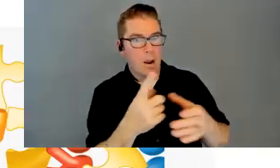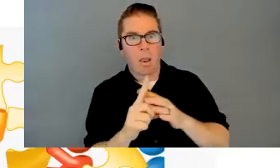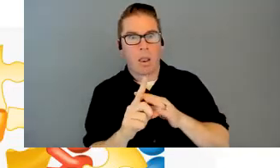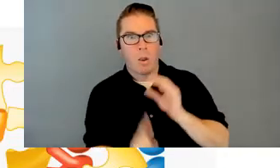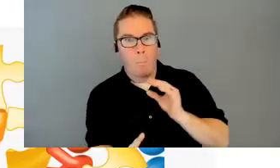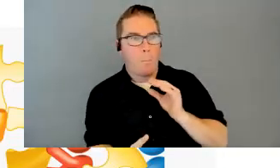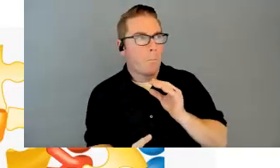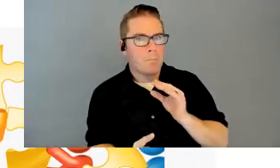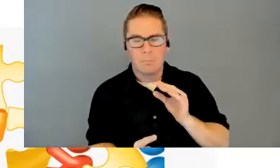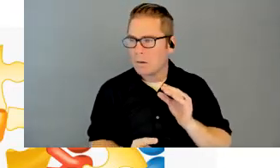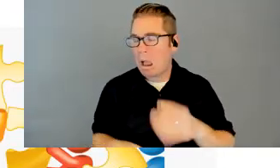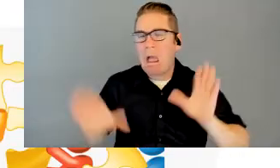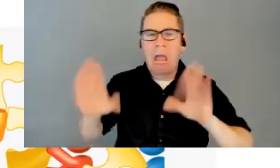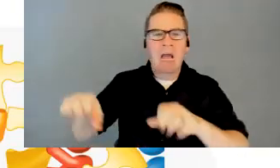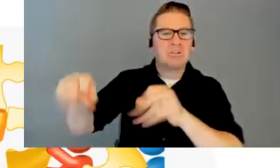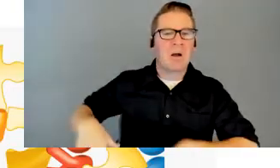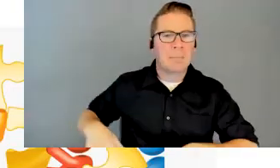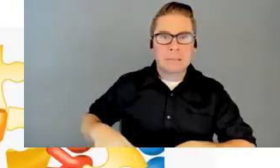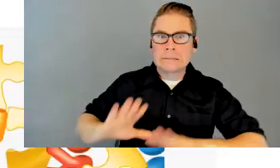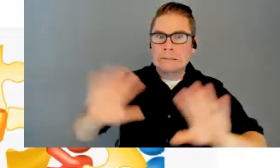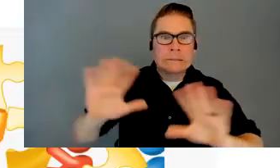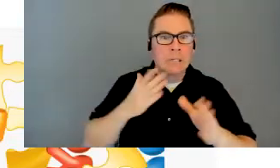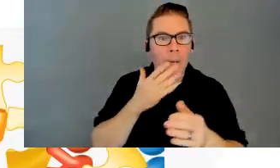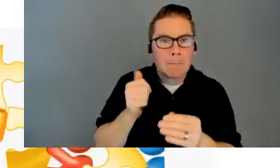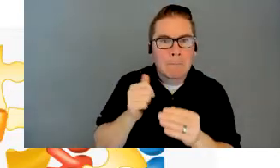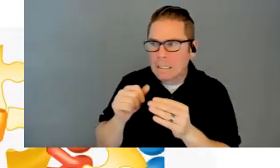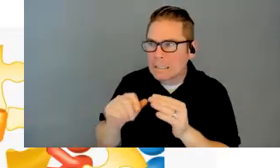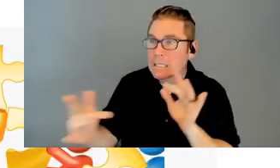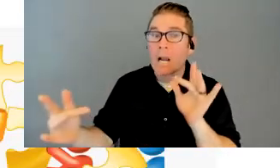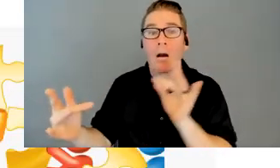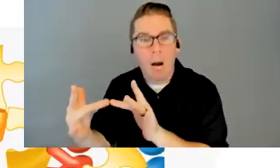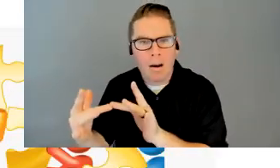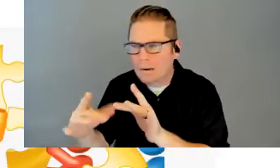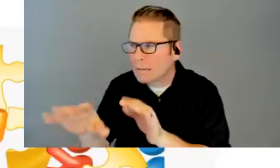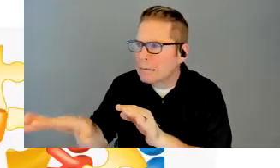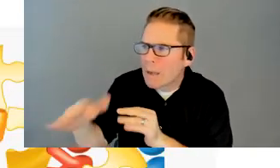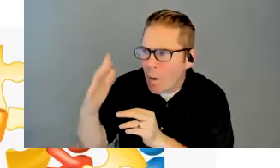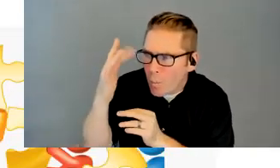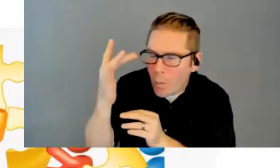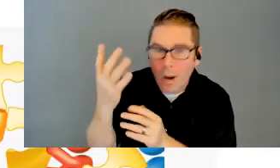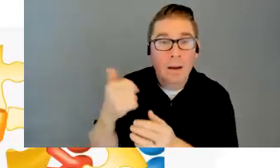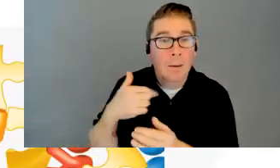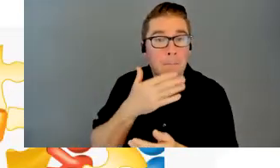I have found out that one of the best ways to do this in the subject line of what are you alive?